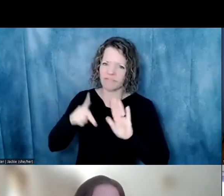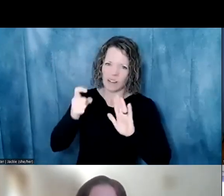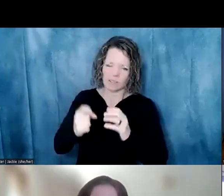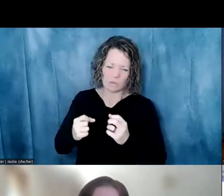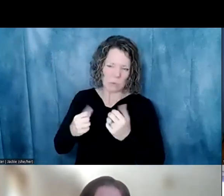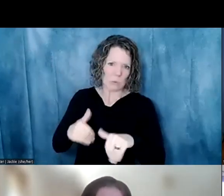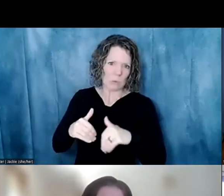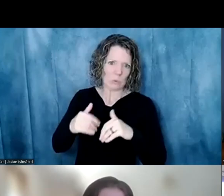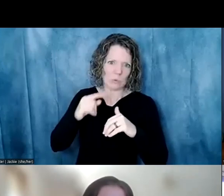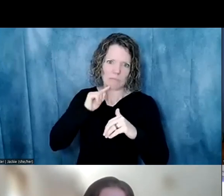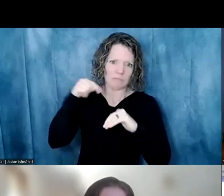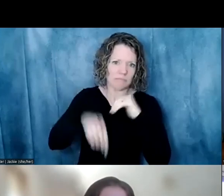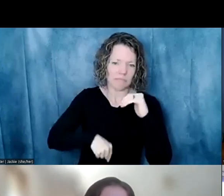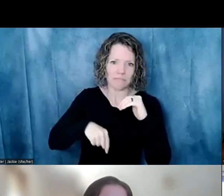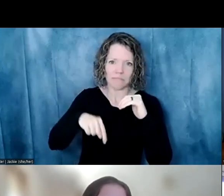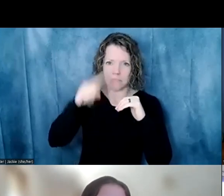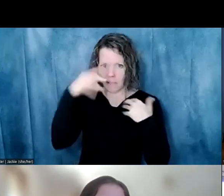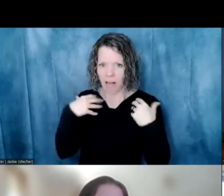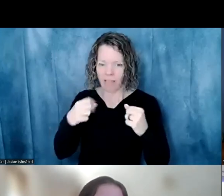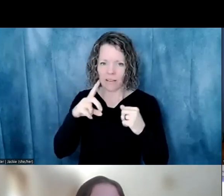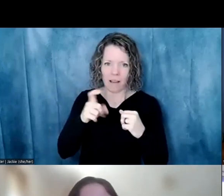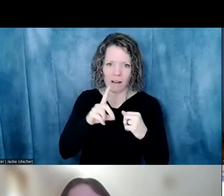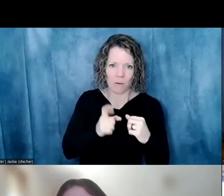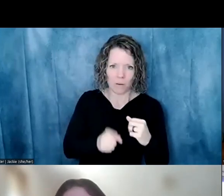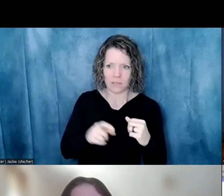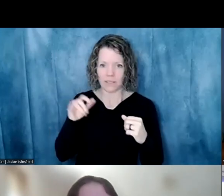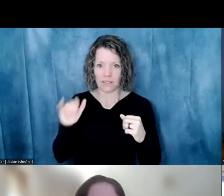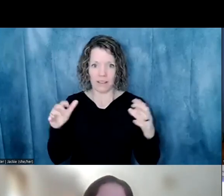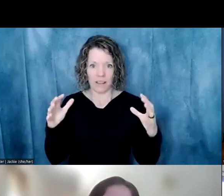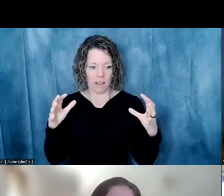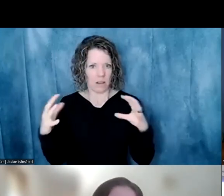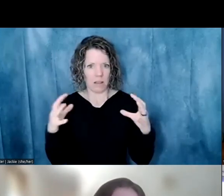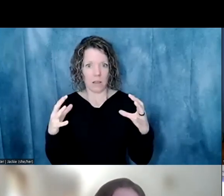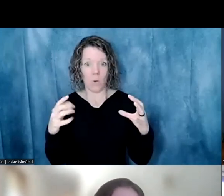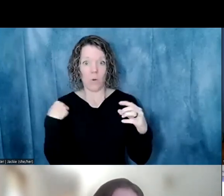some ways, I feel like some of the role potential between Recovery Coaches versus Certified Peer